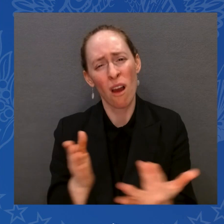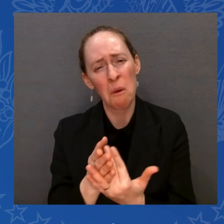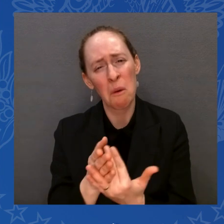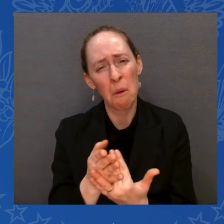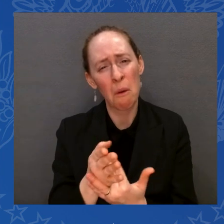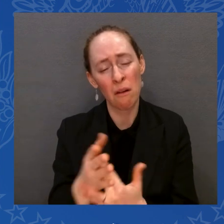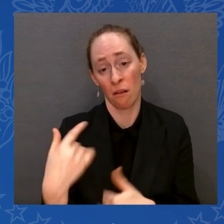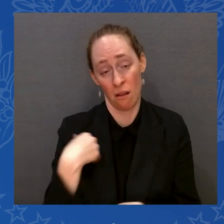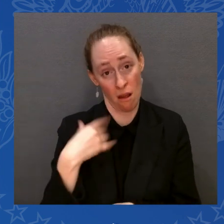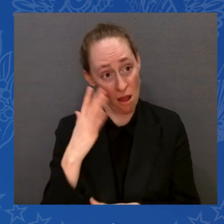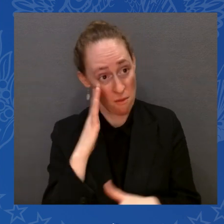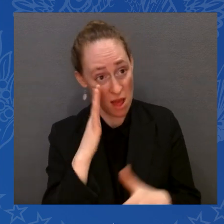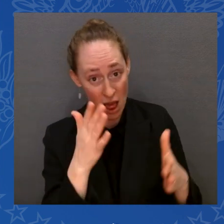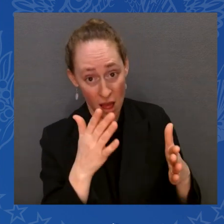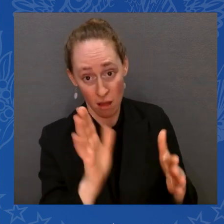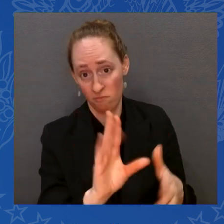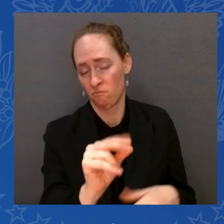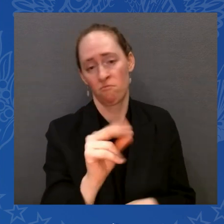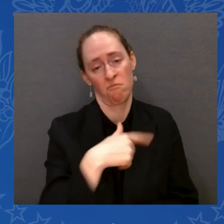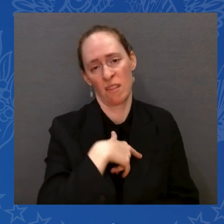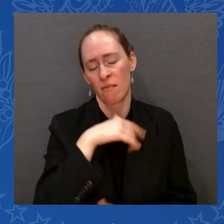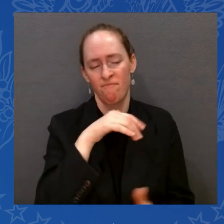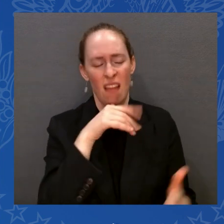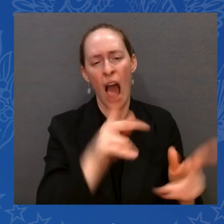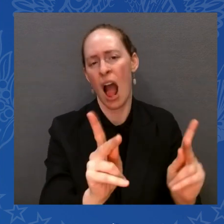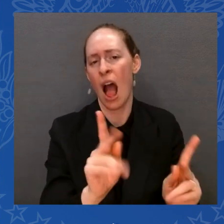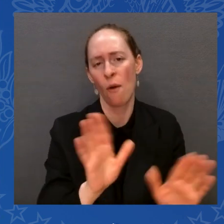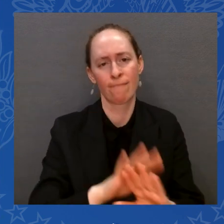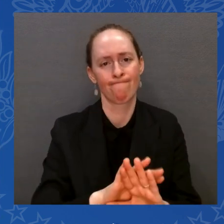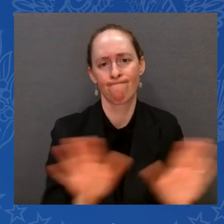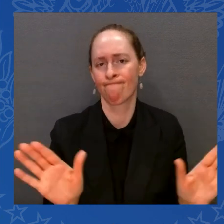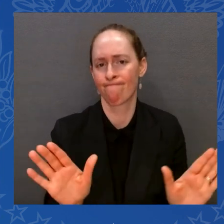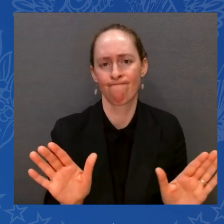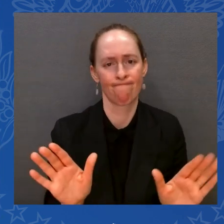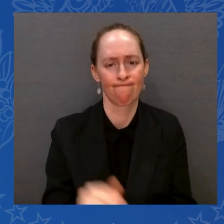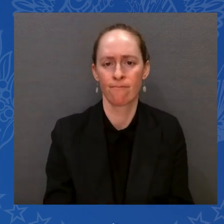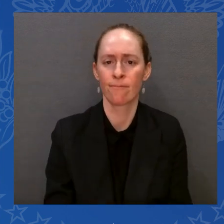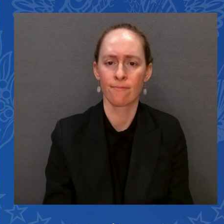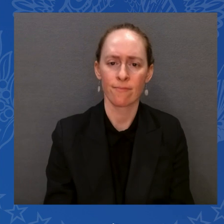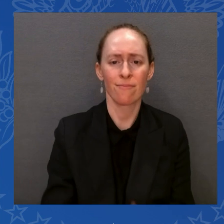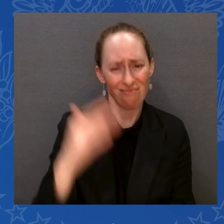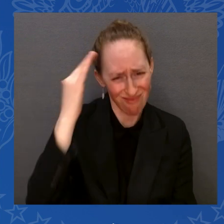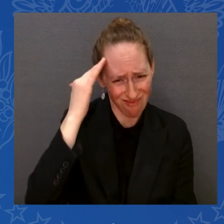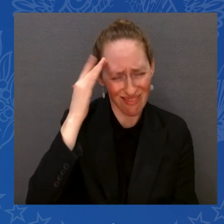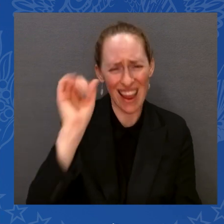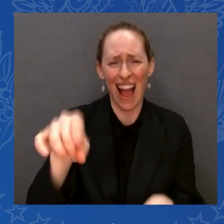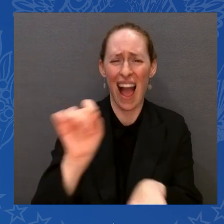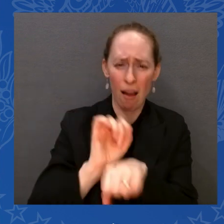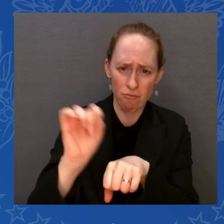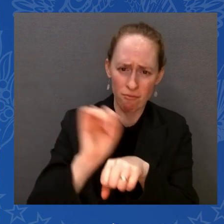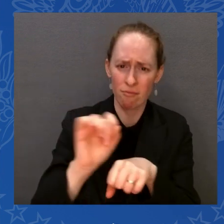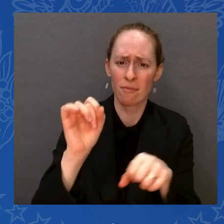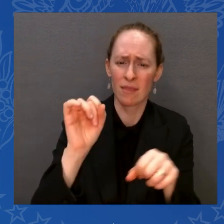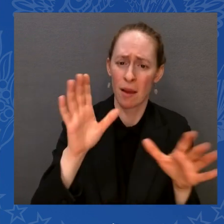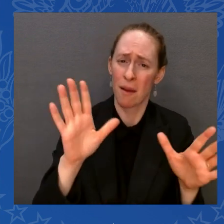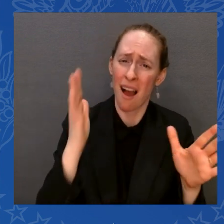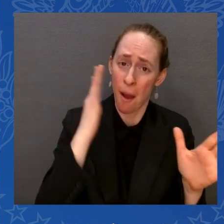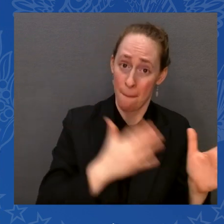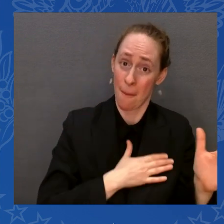And while there's more work to do, it's clear our plan is working because of the -- because of the grit and resolve of the American worker.